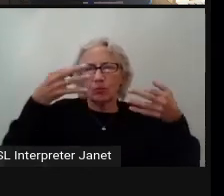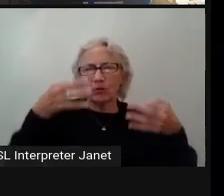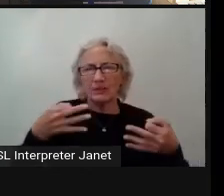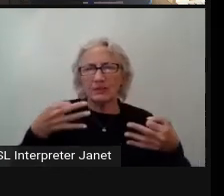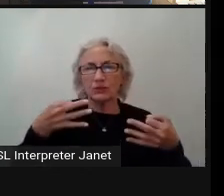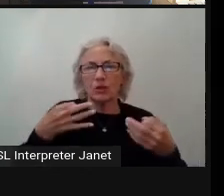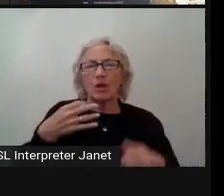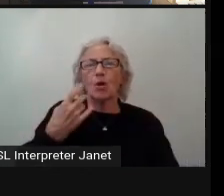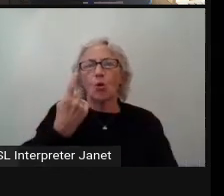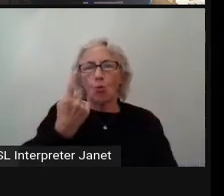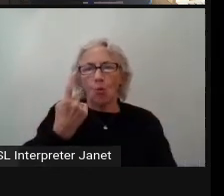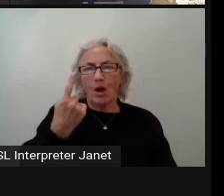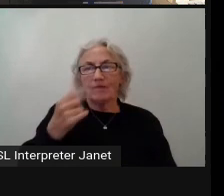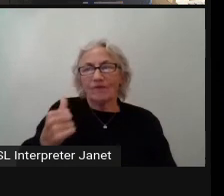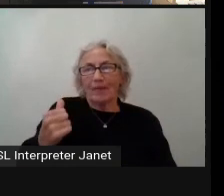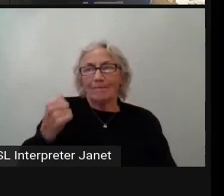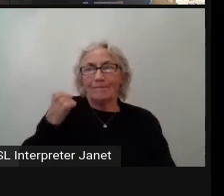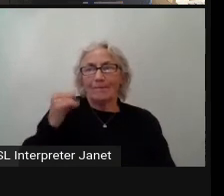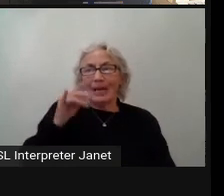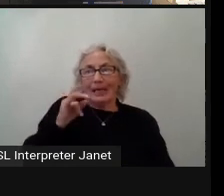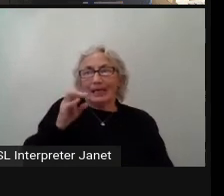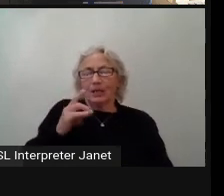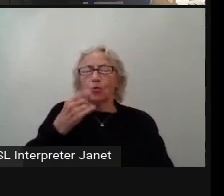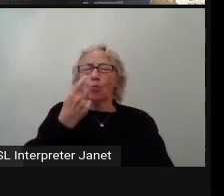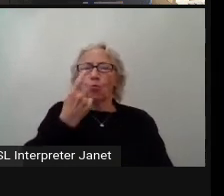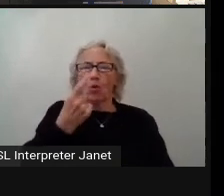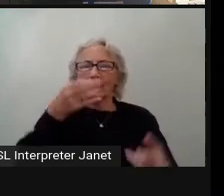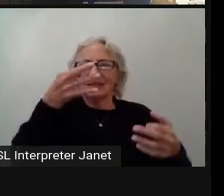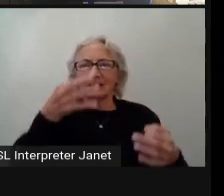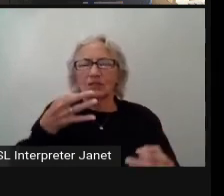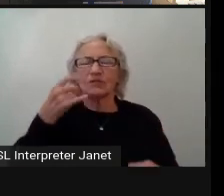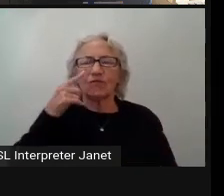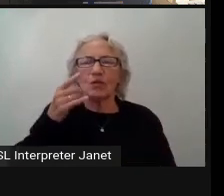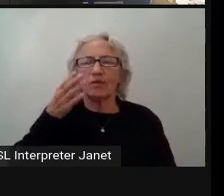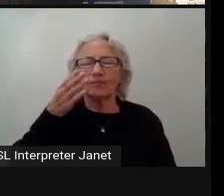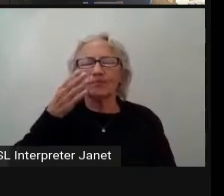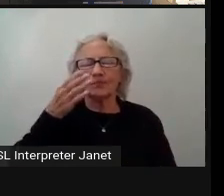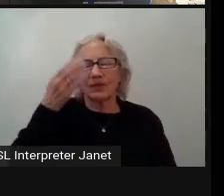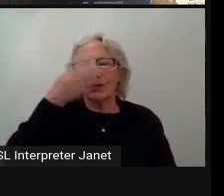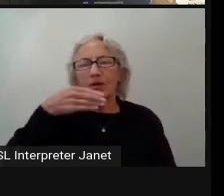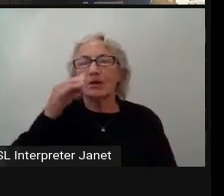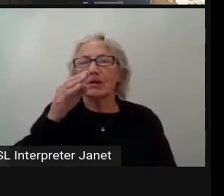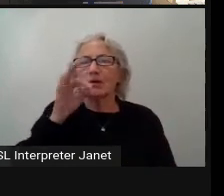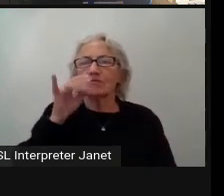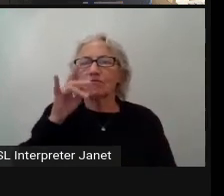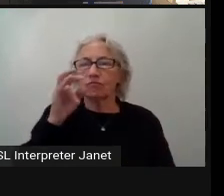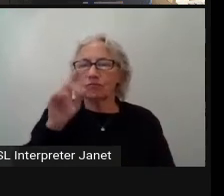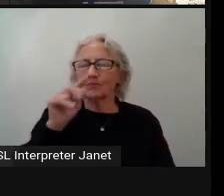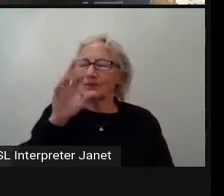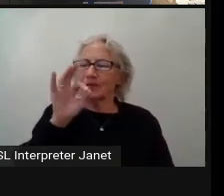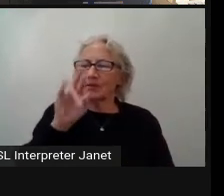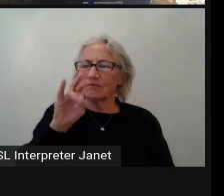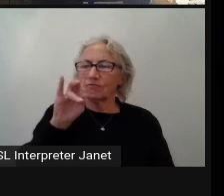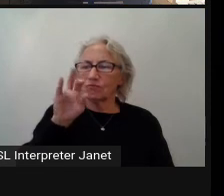and one theme for the front end, and both of them have got accessibility.